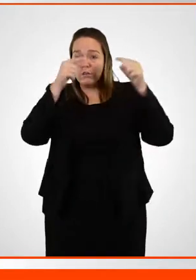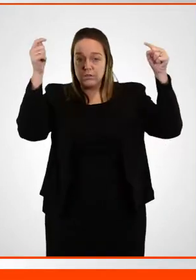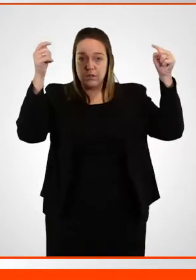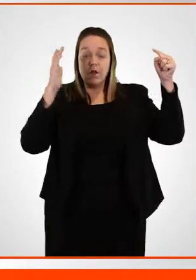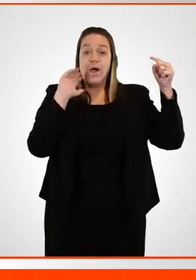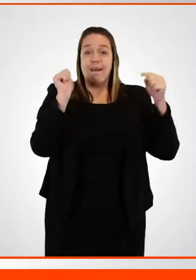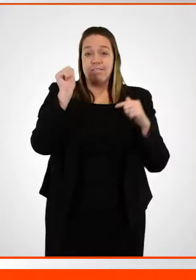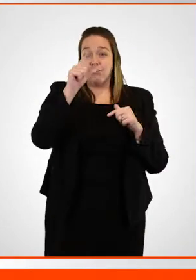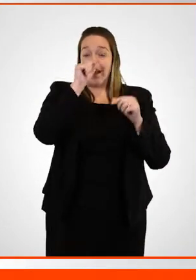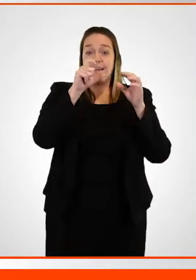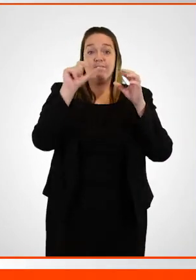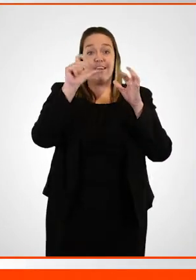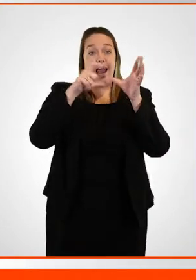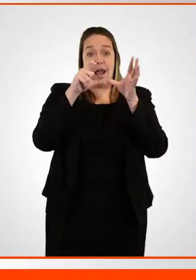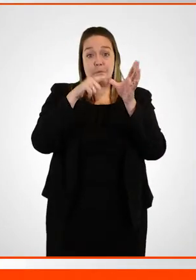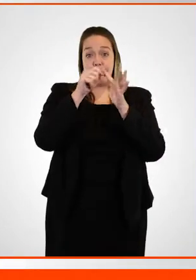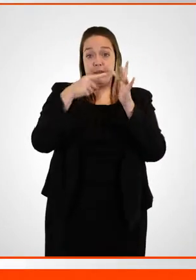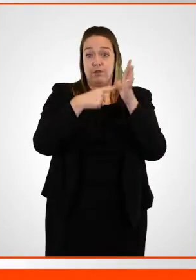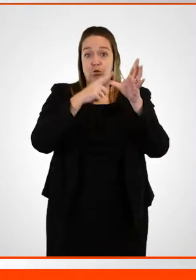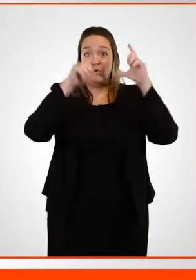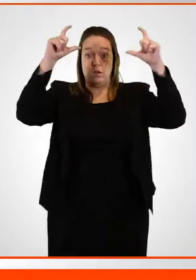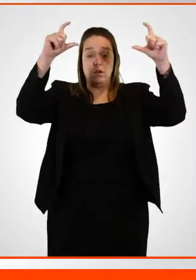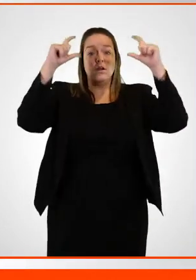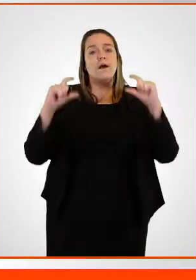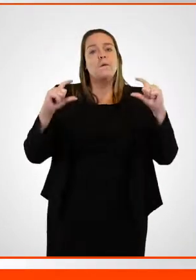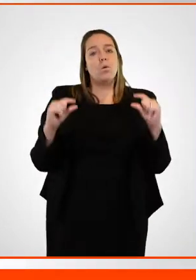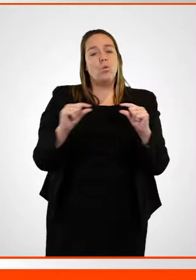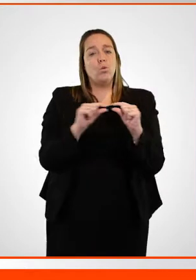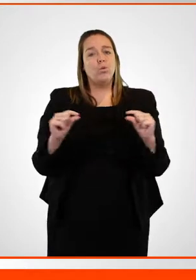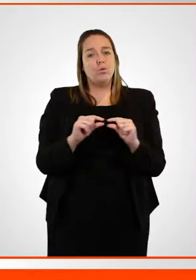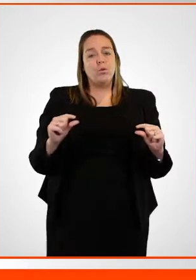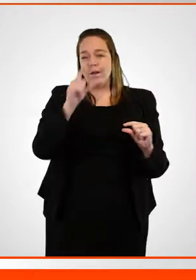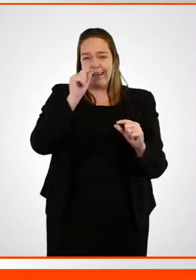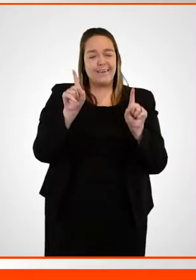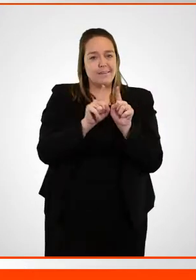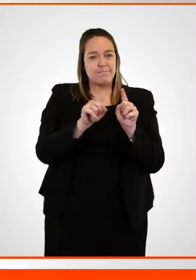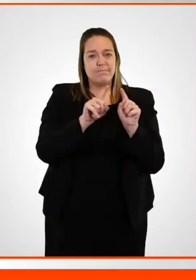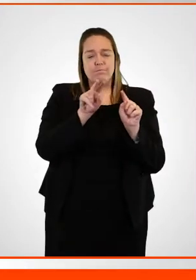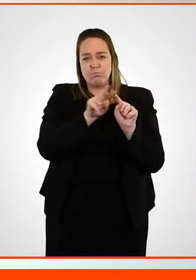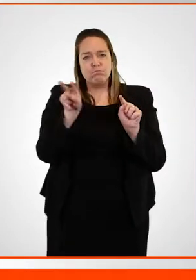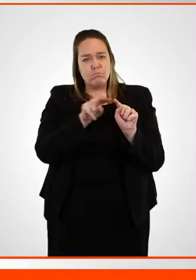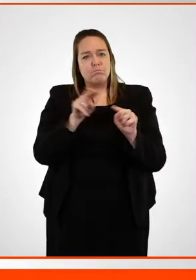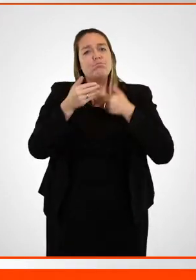Once they can do capital letters, then we'll go to the small letters and we'll go through the same exact process.